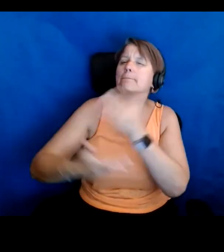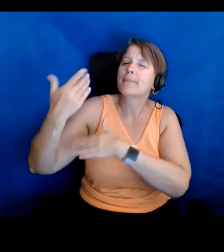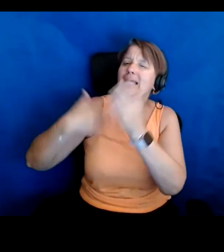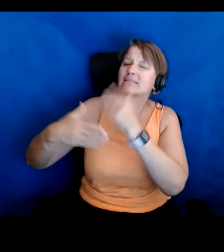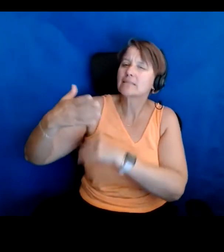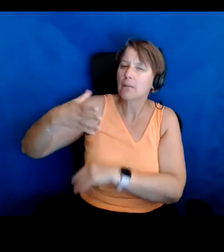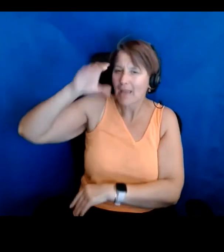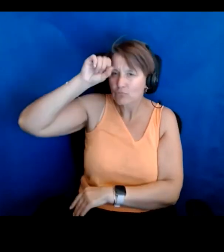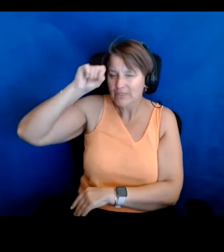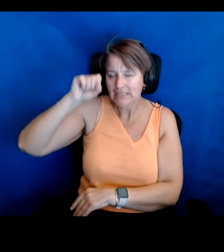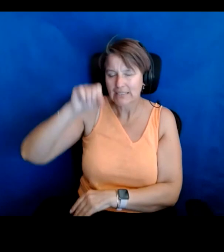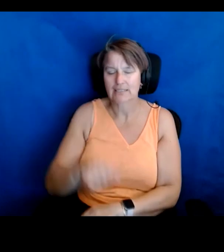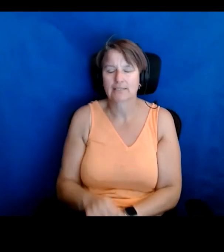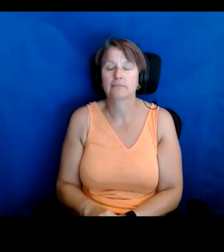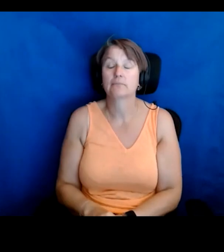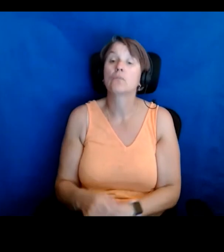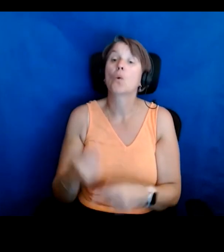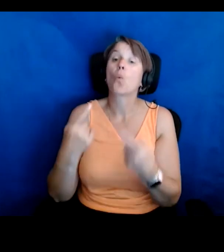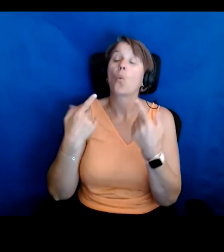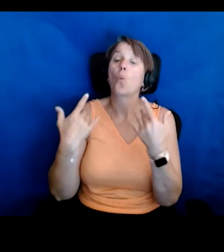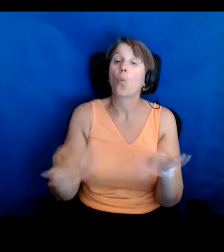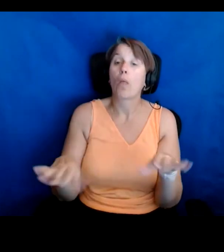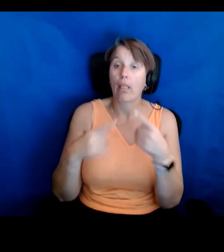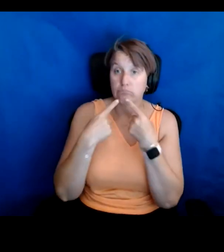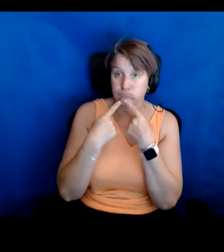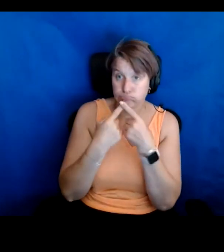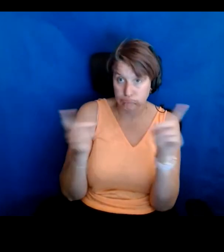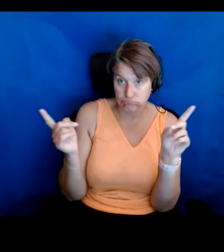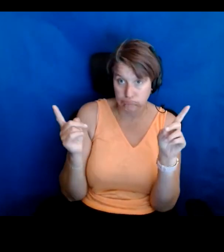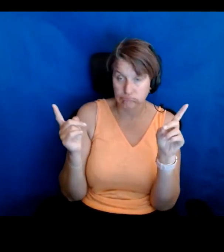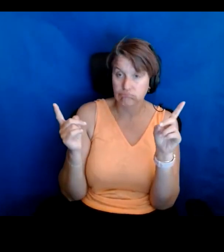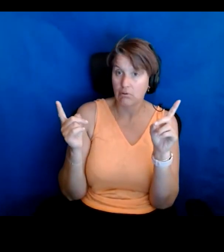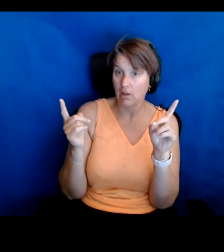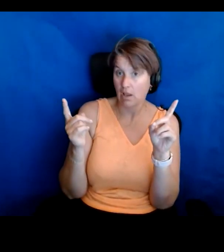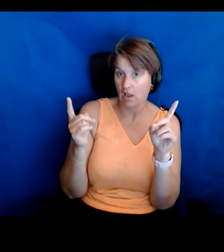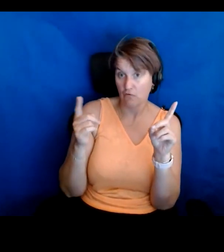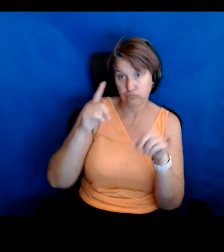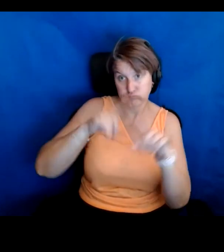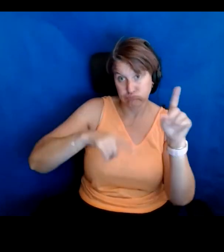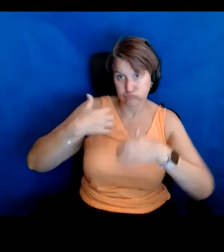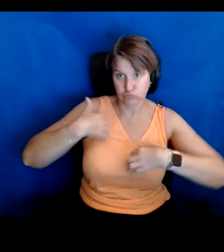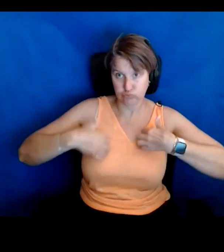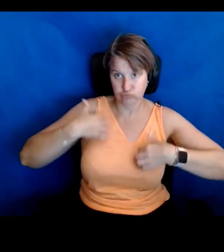We will be announcing a very exciting line-up of speakers via our social media channels